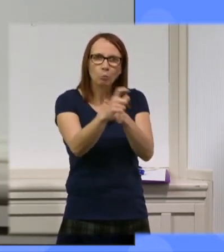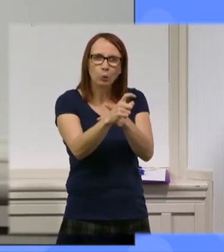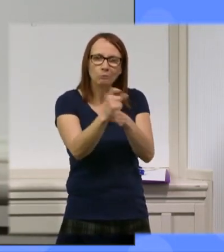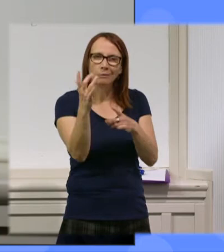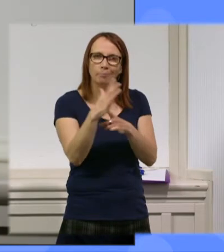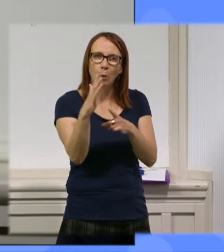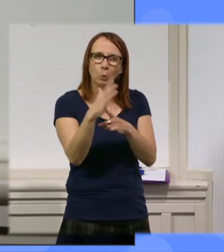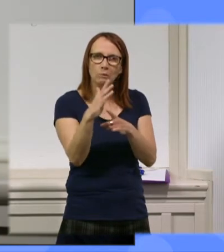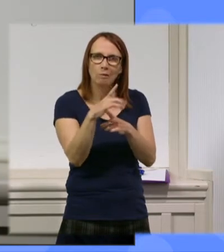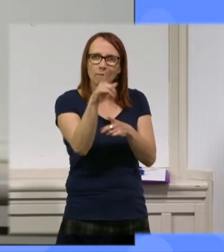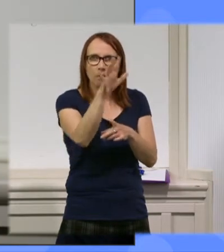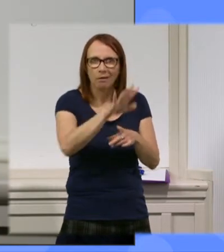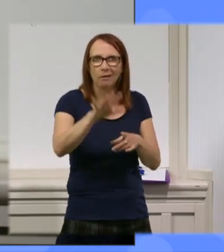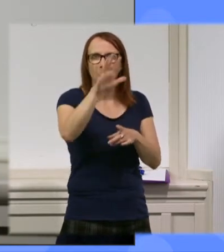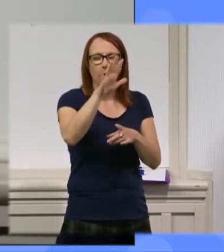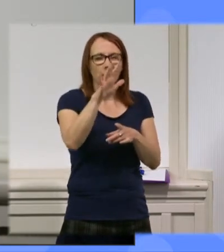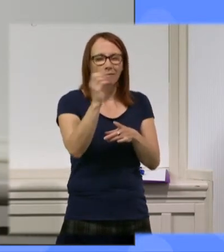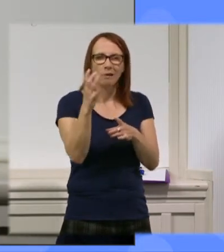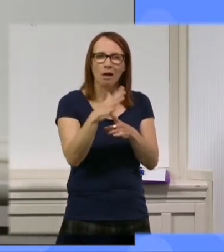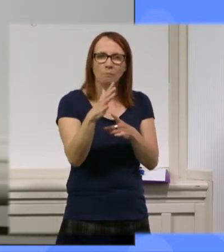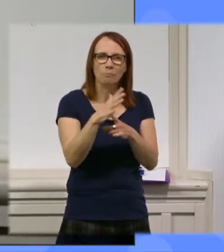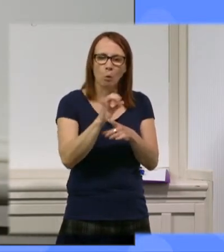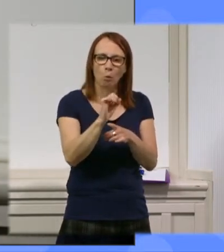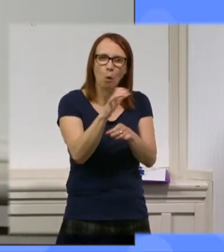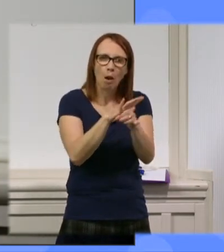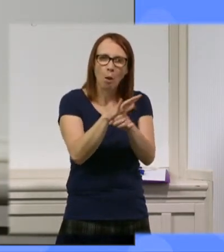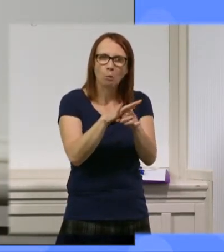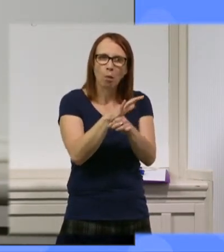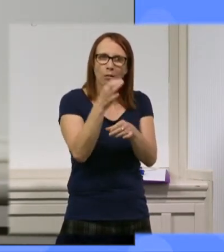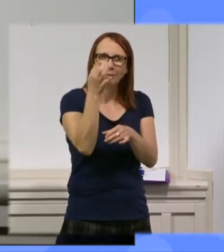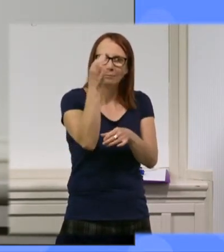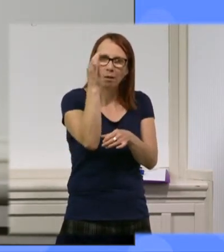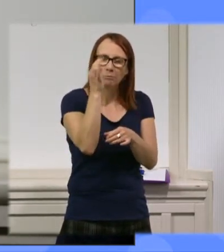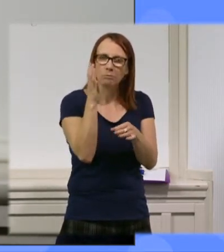and in places like Courtney your local parish or you know those around you